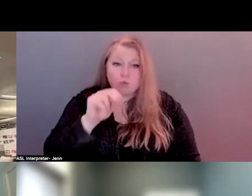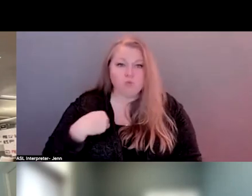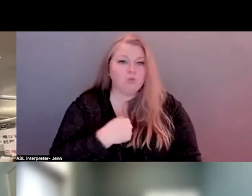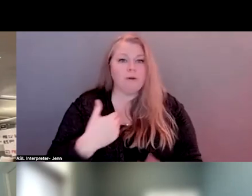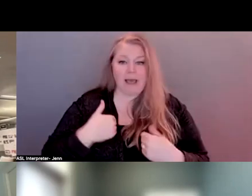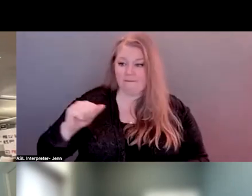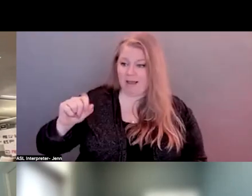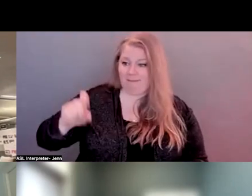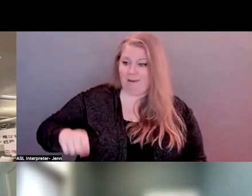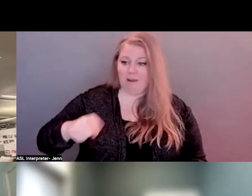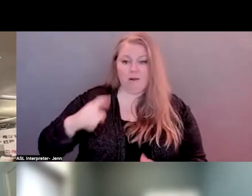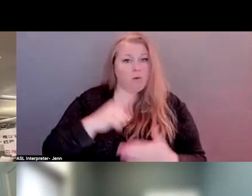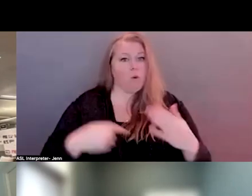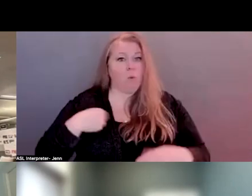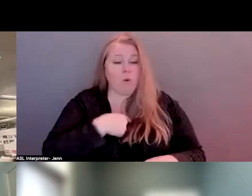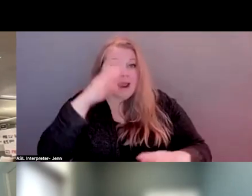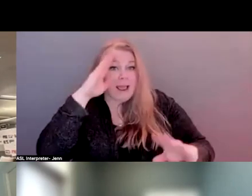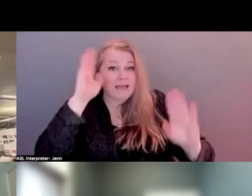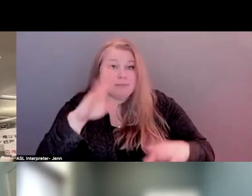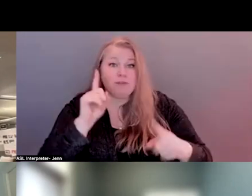we are expecting to appear in the mainstream market?